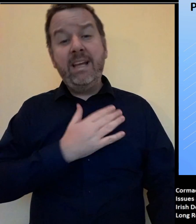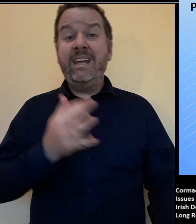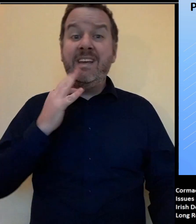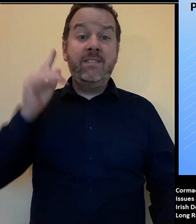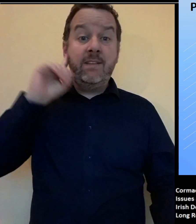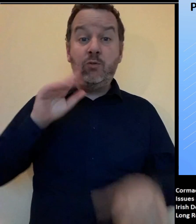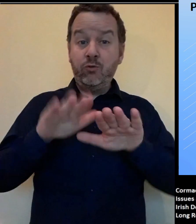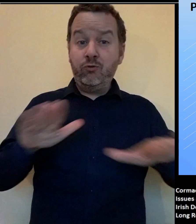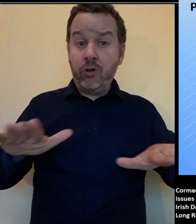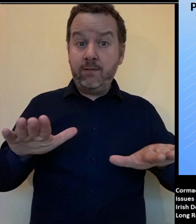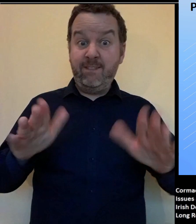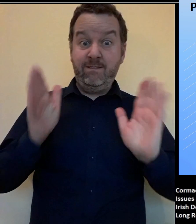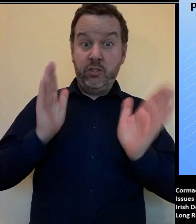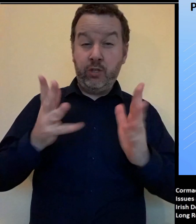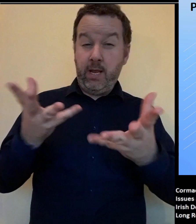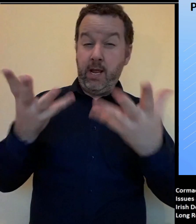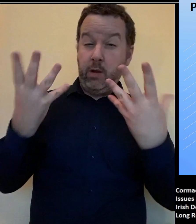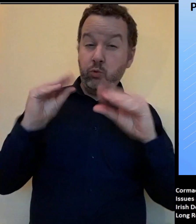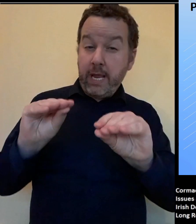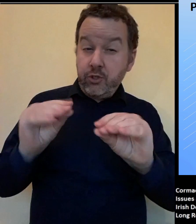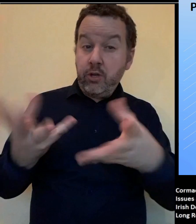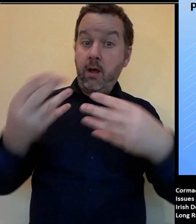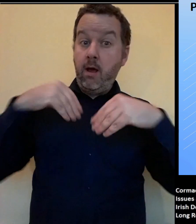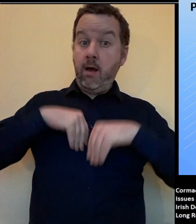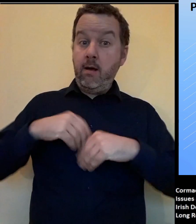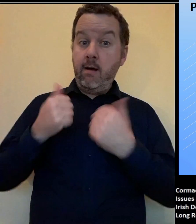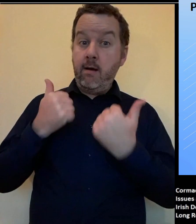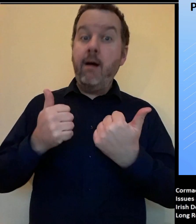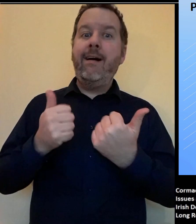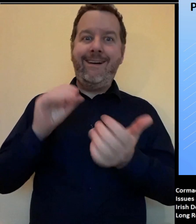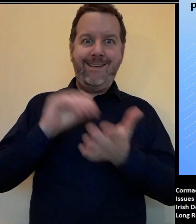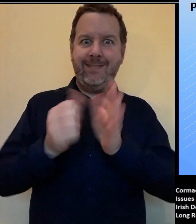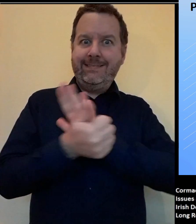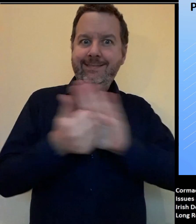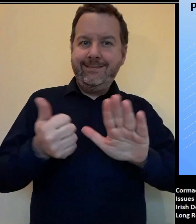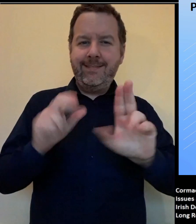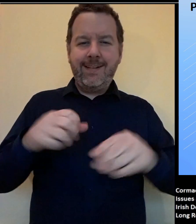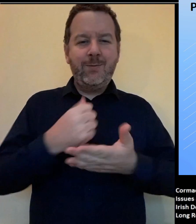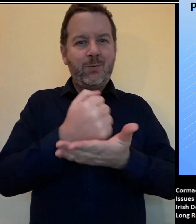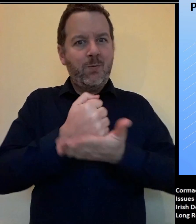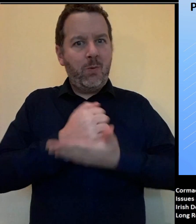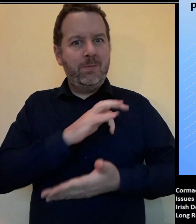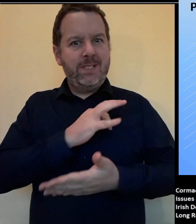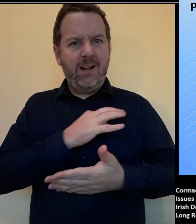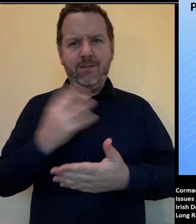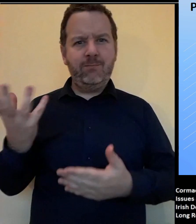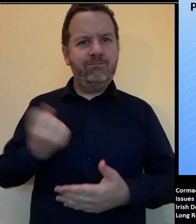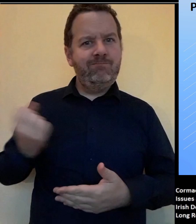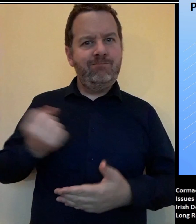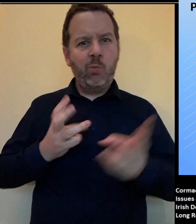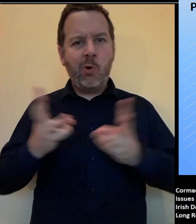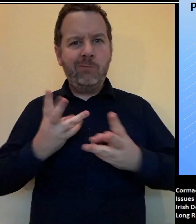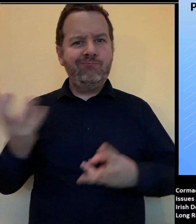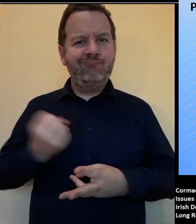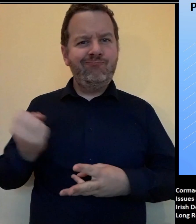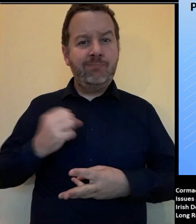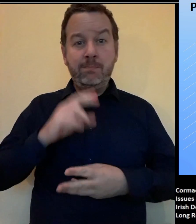they stated clearly that giving deaf children education would equip them with skills